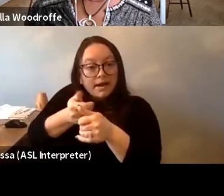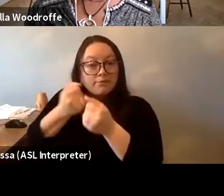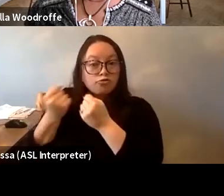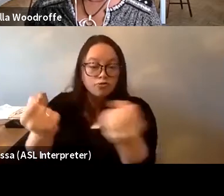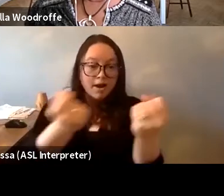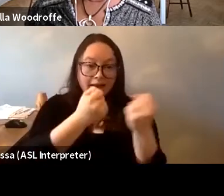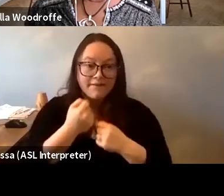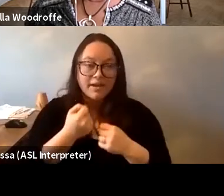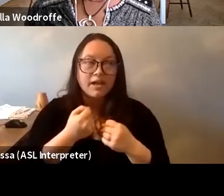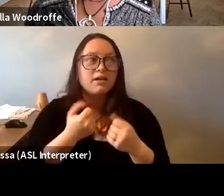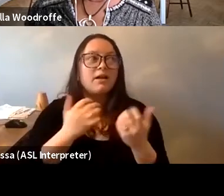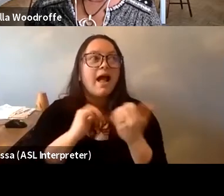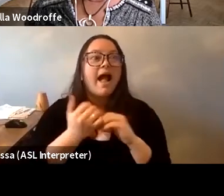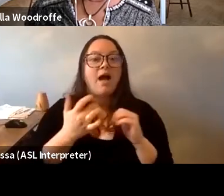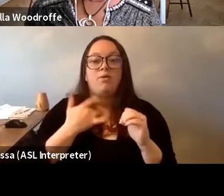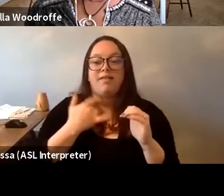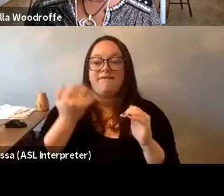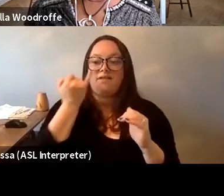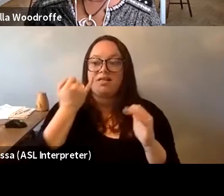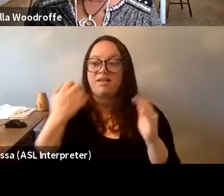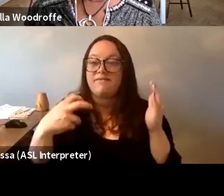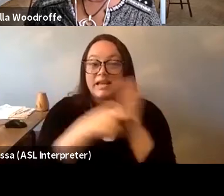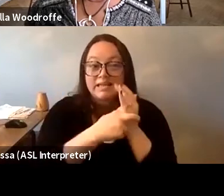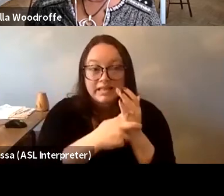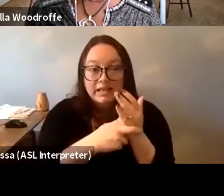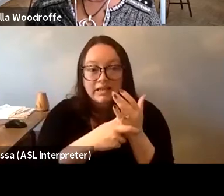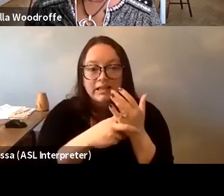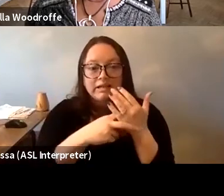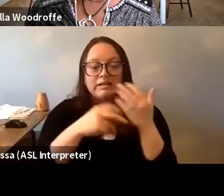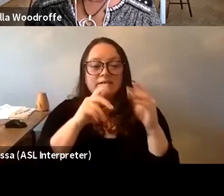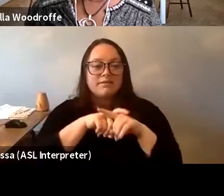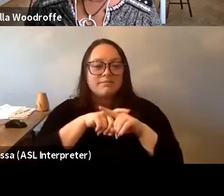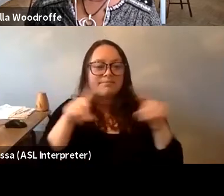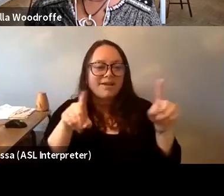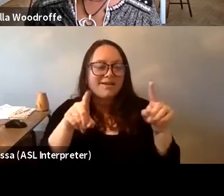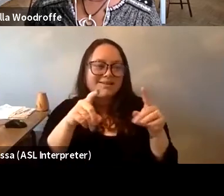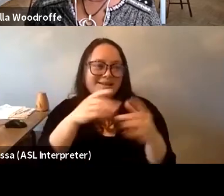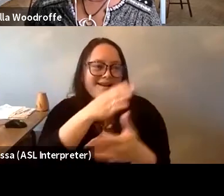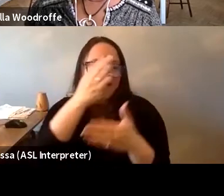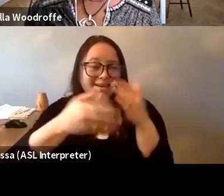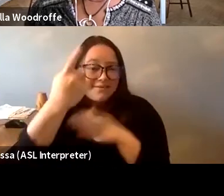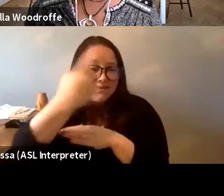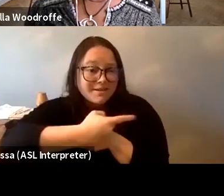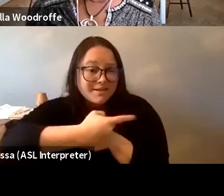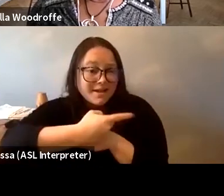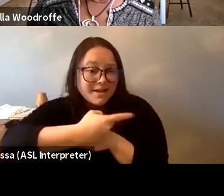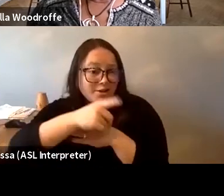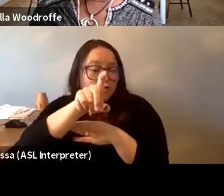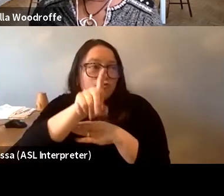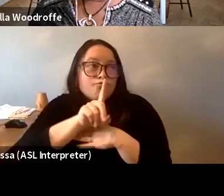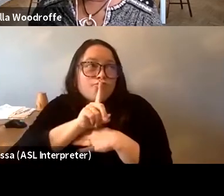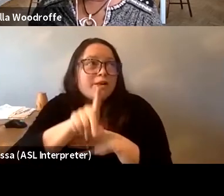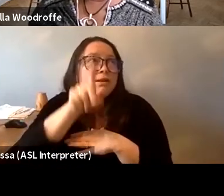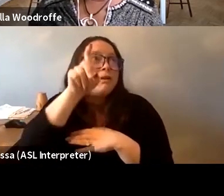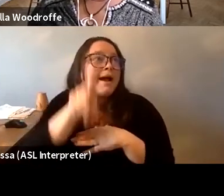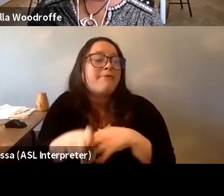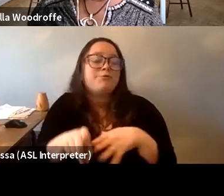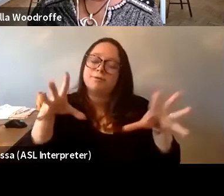a ticket or but at the end of the day, you got to take it smooth as a smoothie. That's what I say to myself when I get